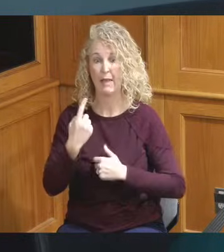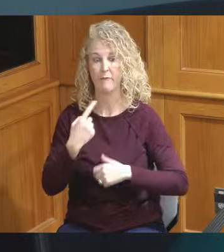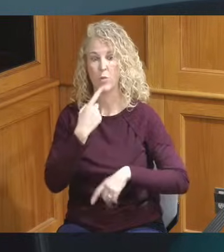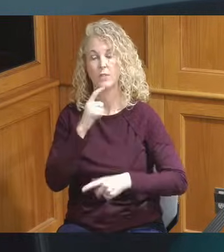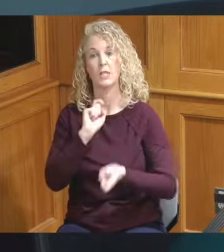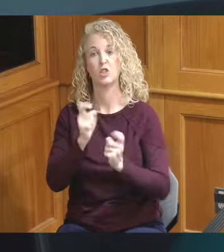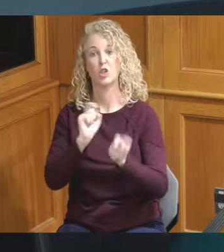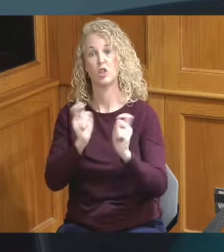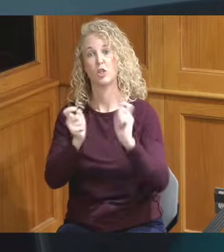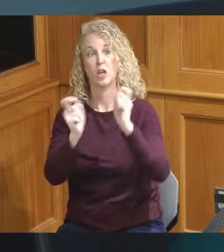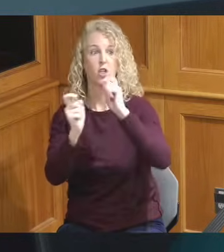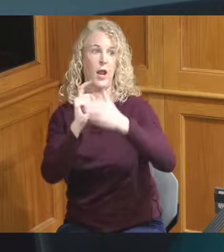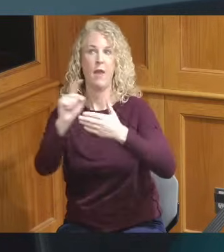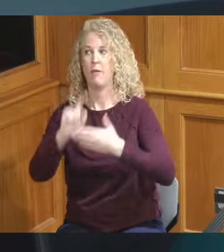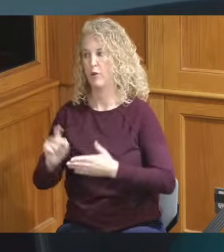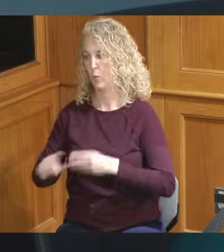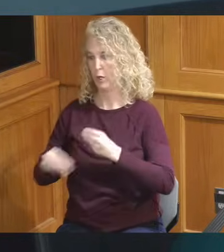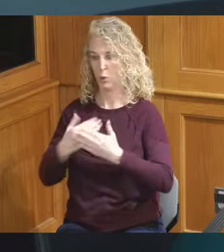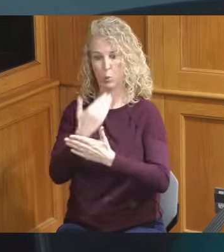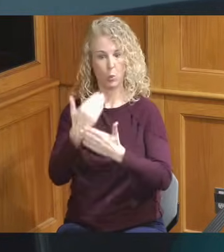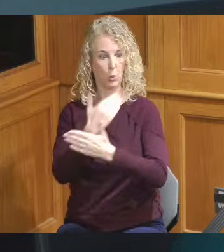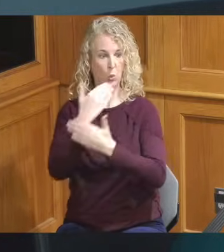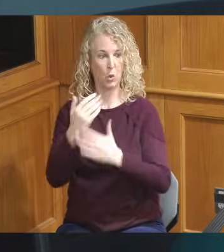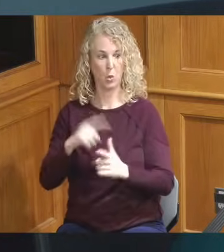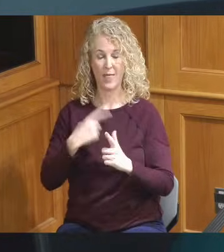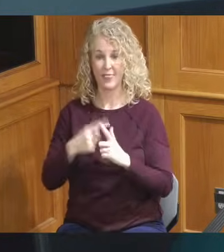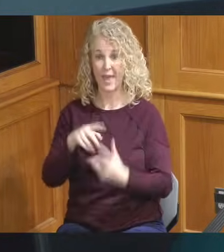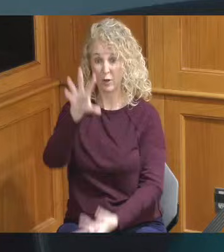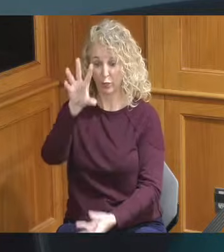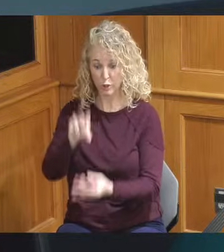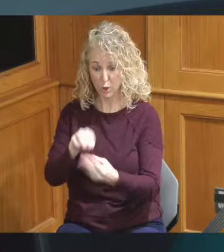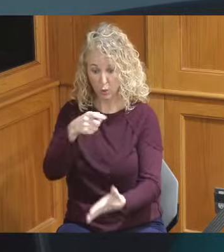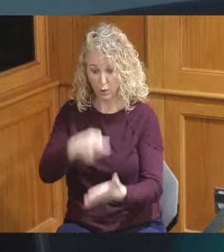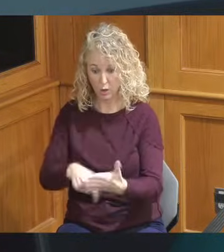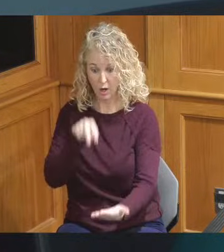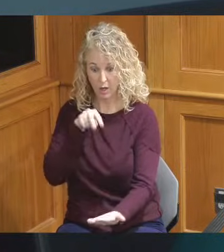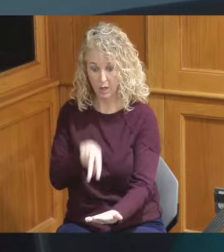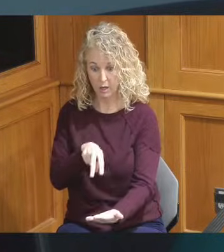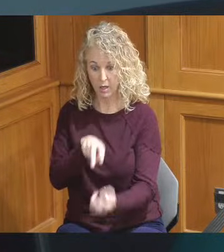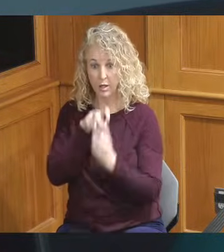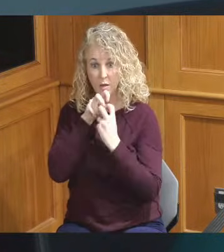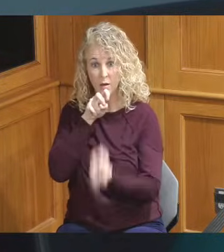change order every week and then you look up and it's you know they've a la carted their way up